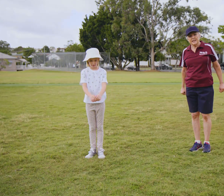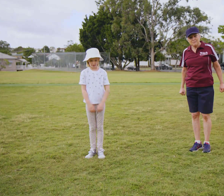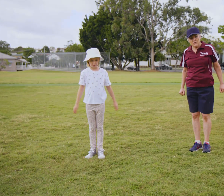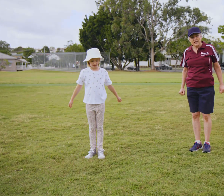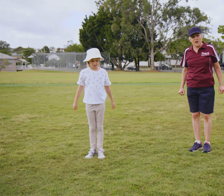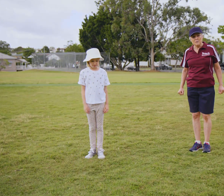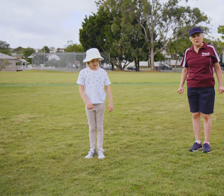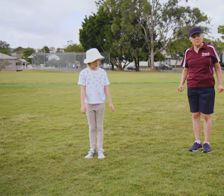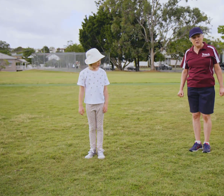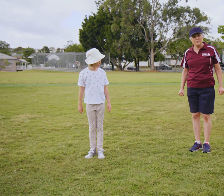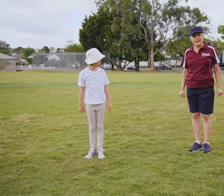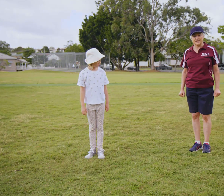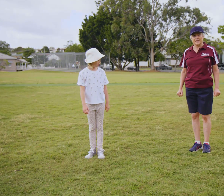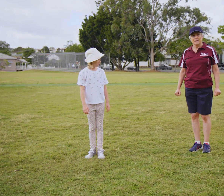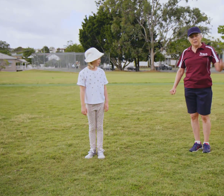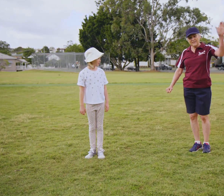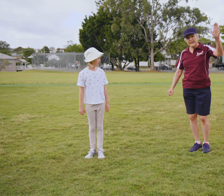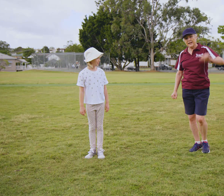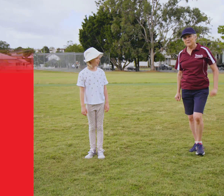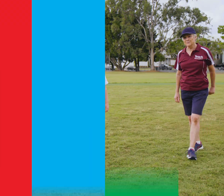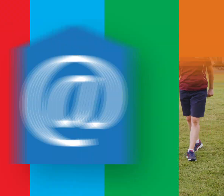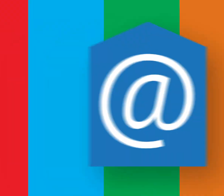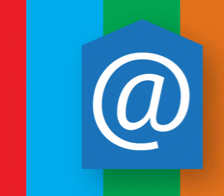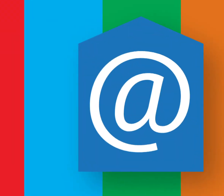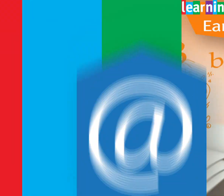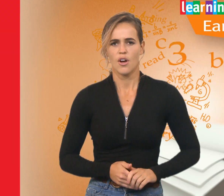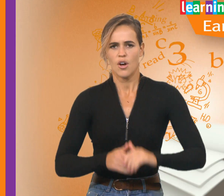Keep moving at home because moving matters. Bye for now!